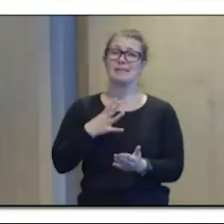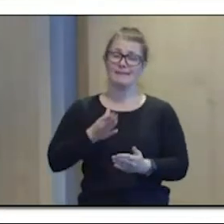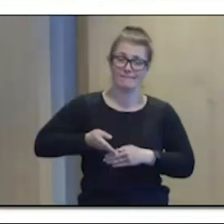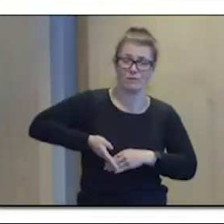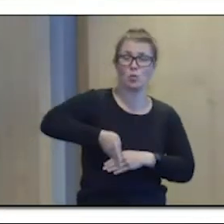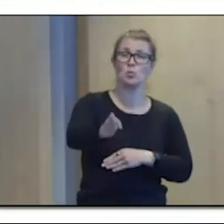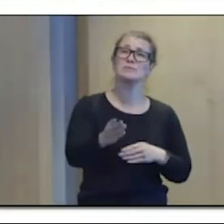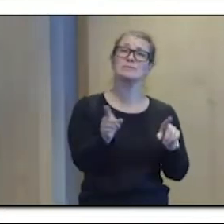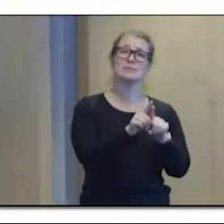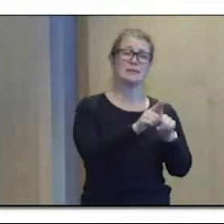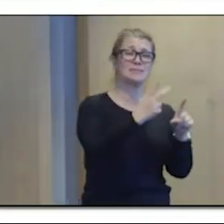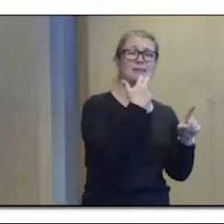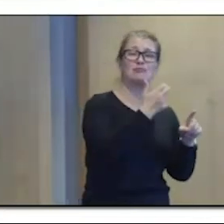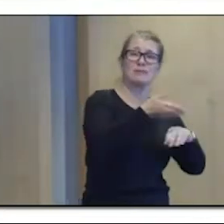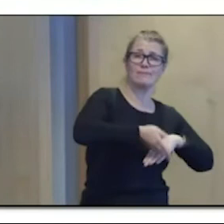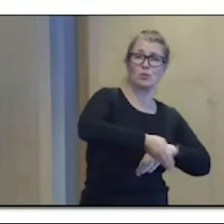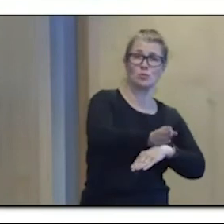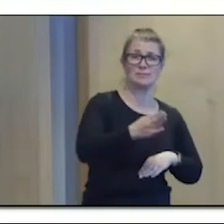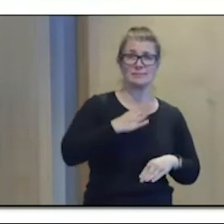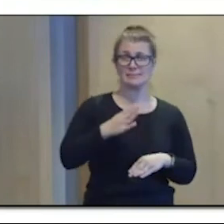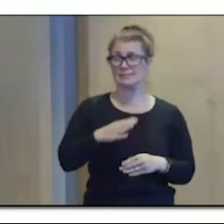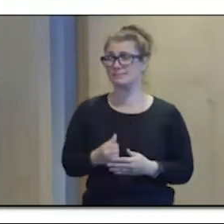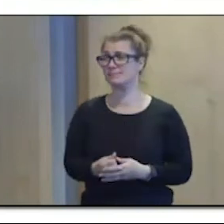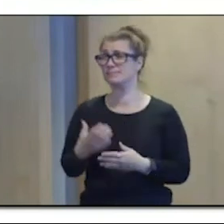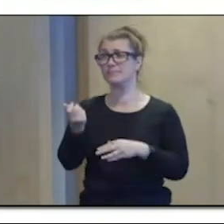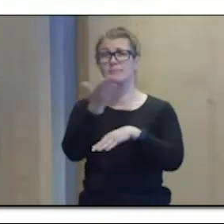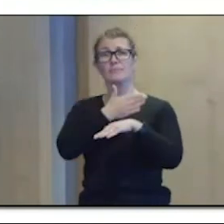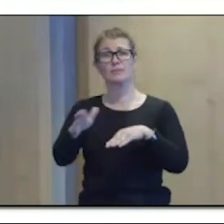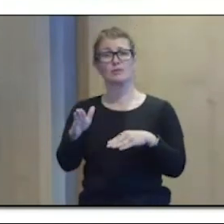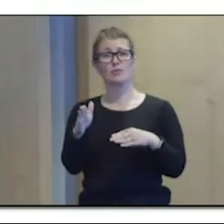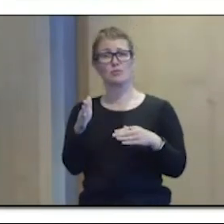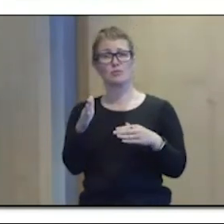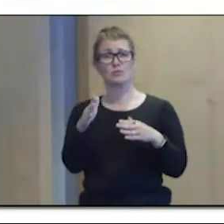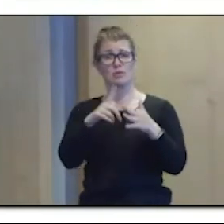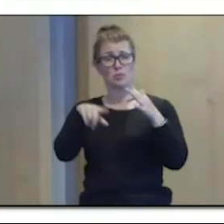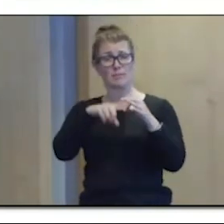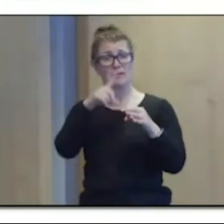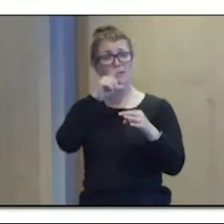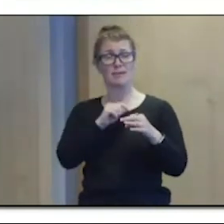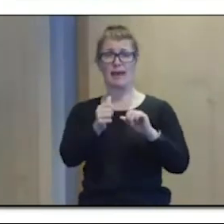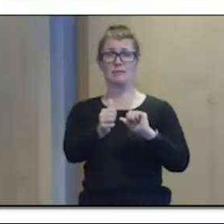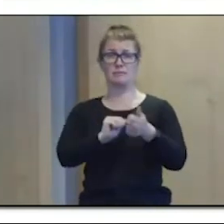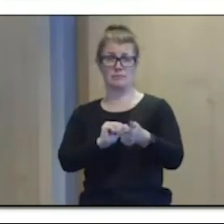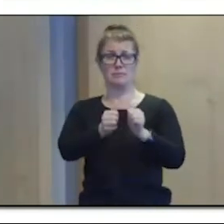There are newer styles of equipment that can handle this reverse power flow but we